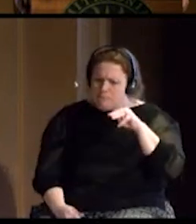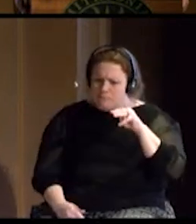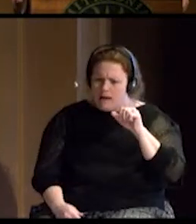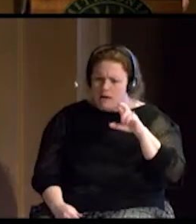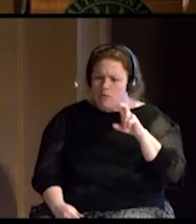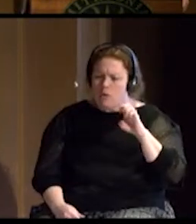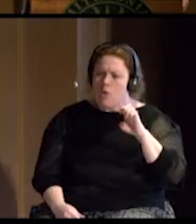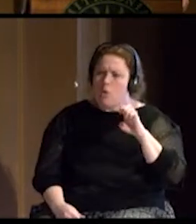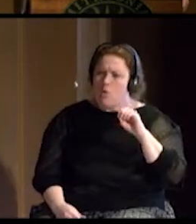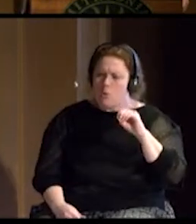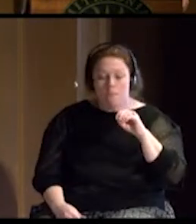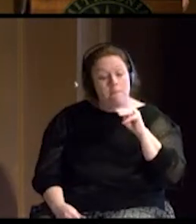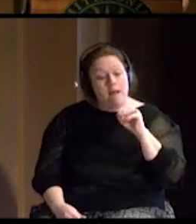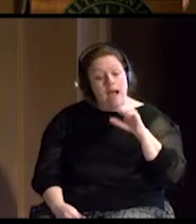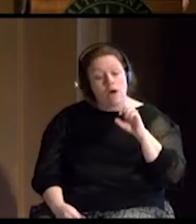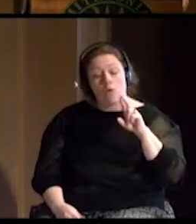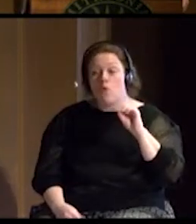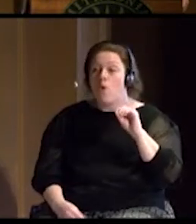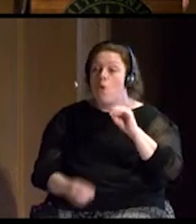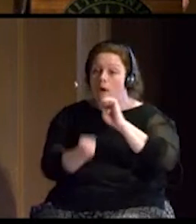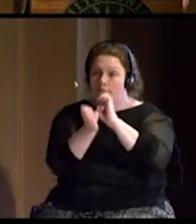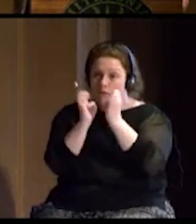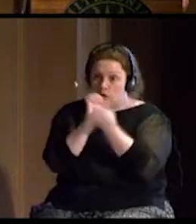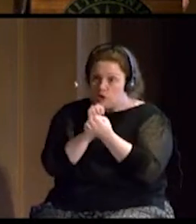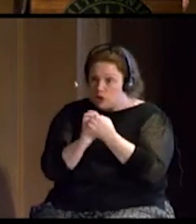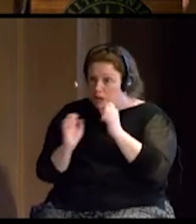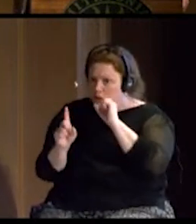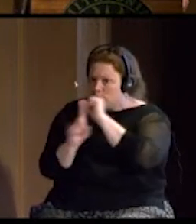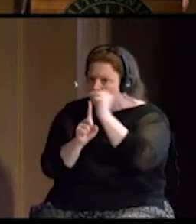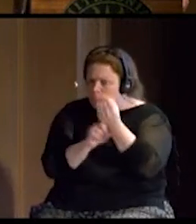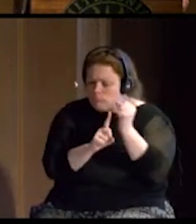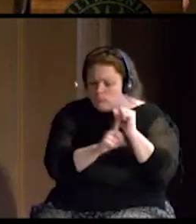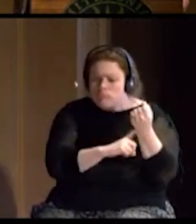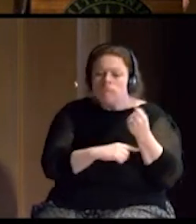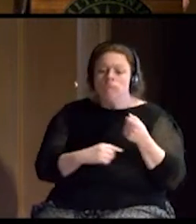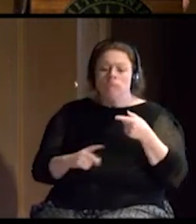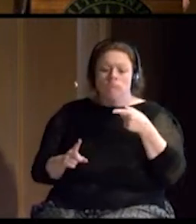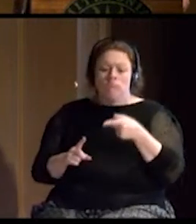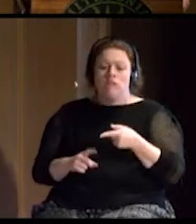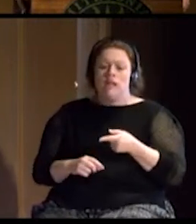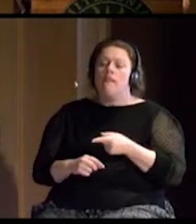Do we see similar divergences along this axis in the water column over deep time?